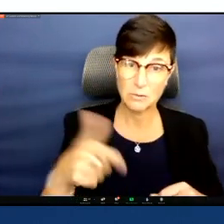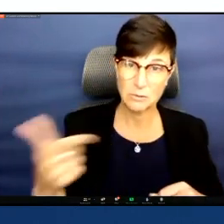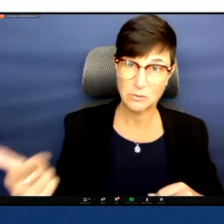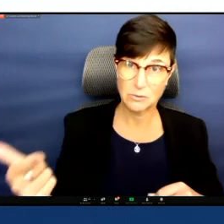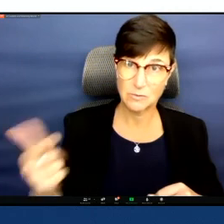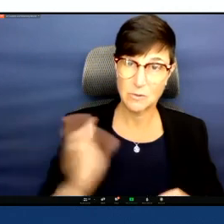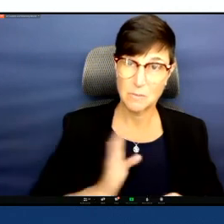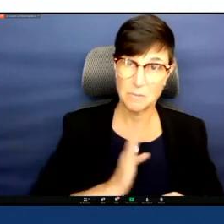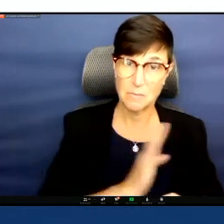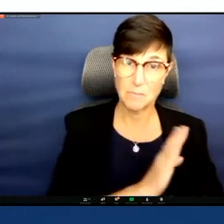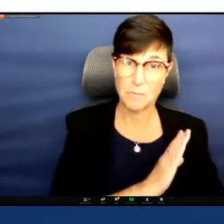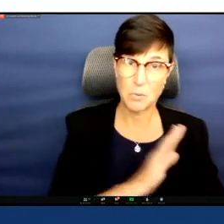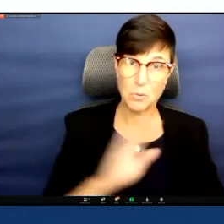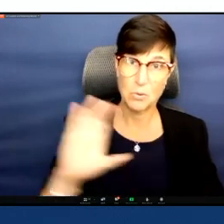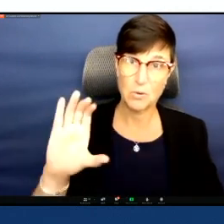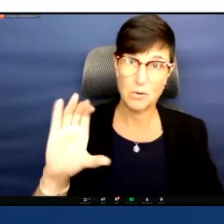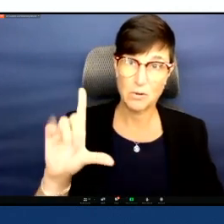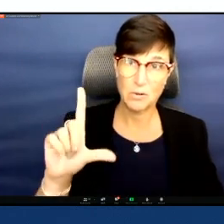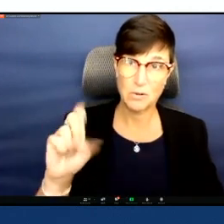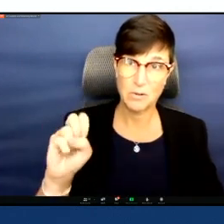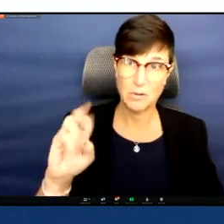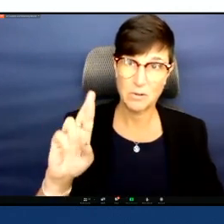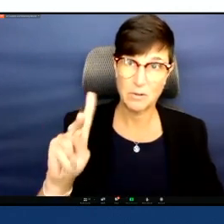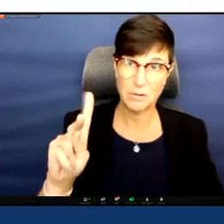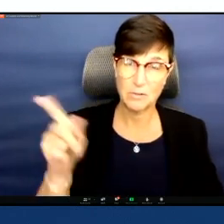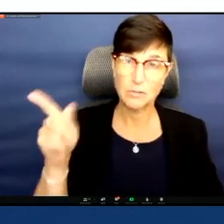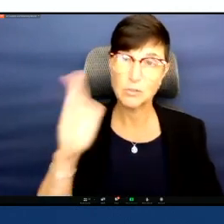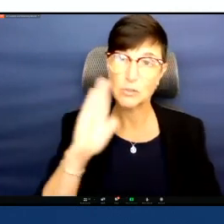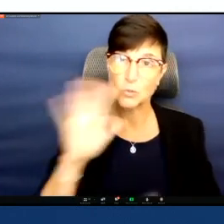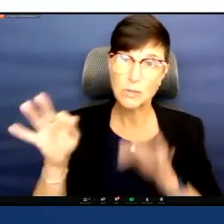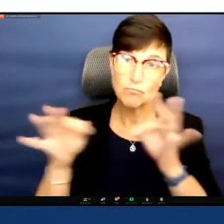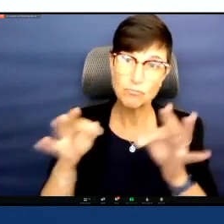for any callers that we may have wishing to comment today.